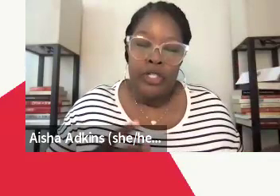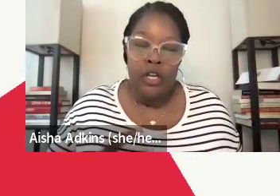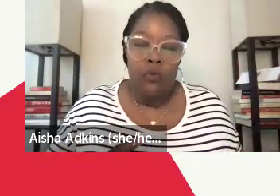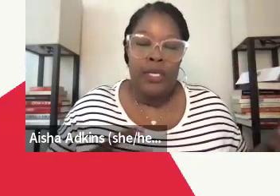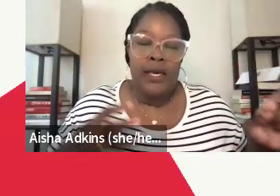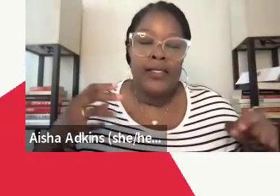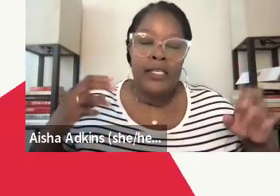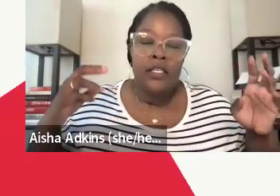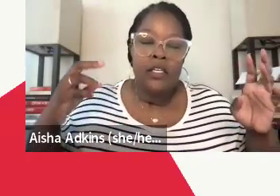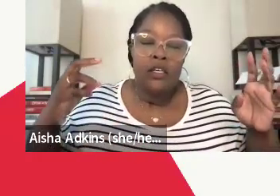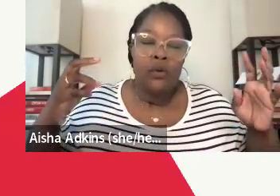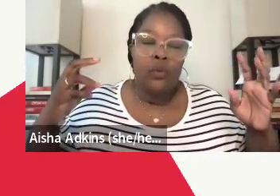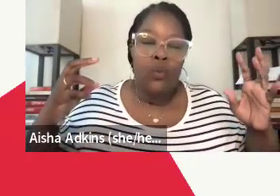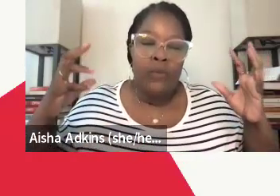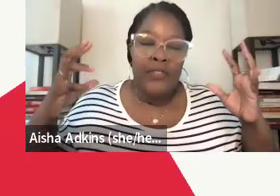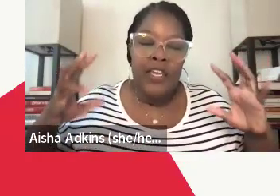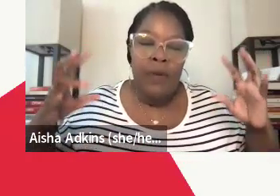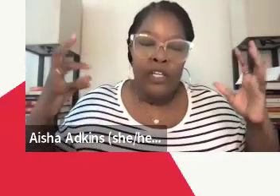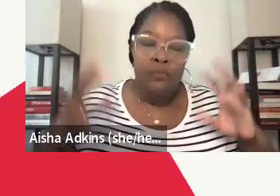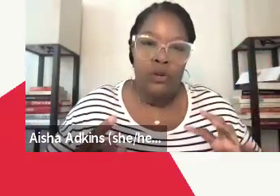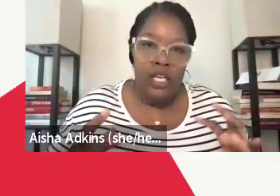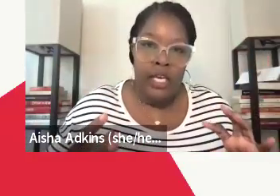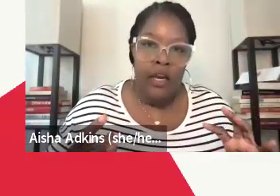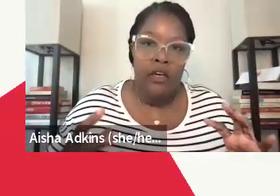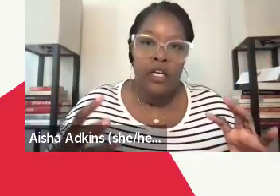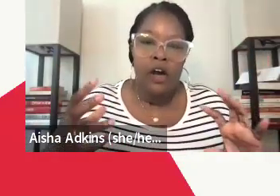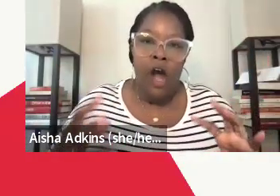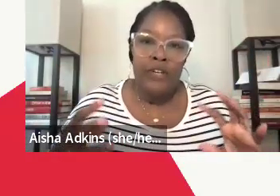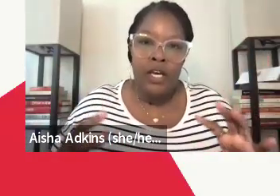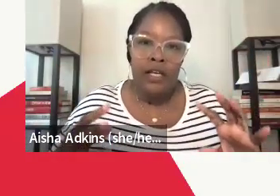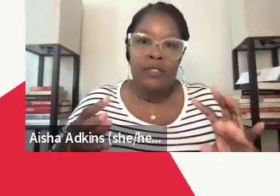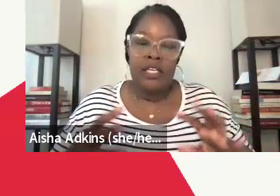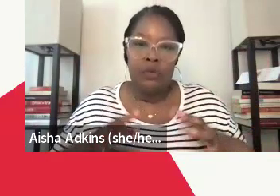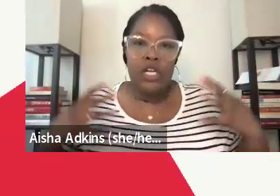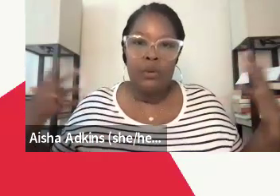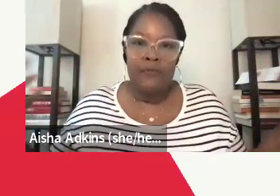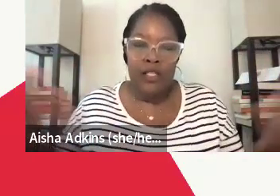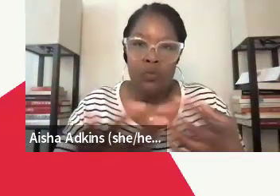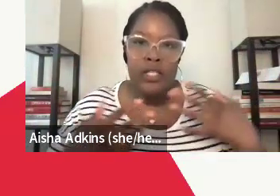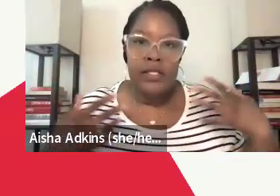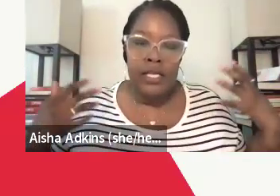to note because when we think about Community Care, oftentimes the community reflects one's